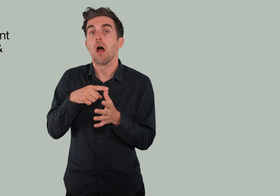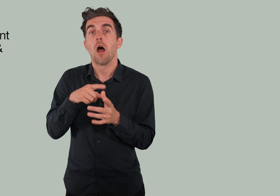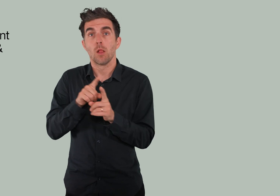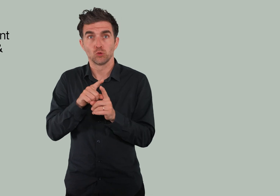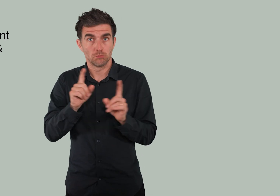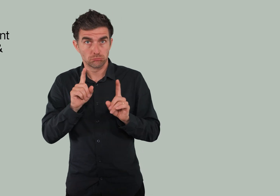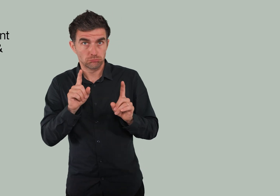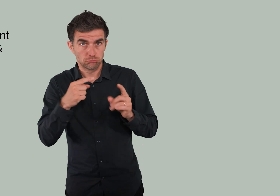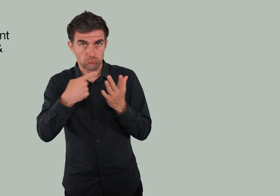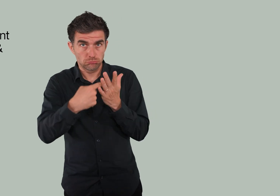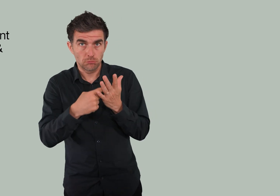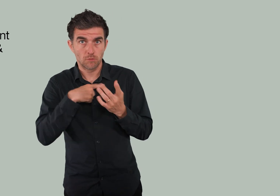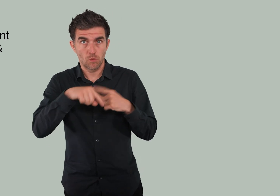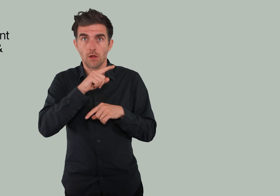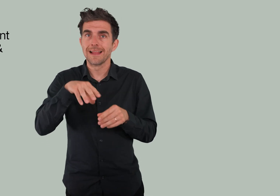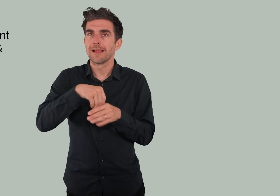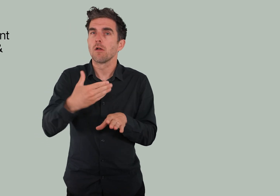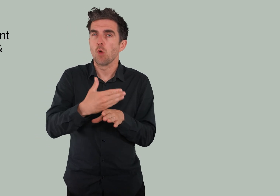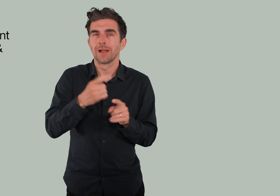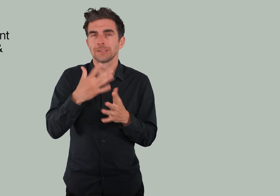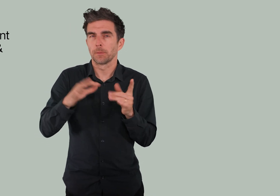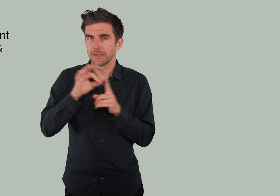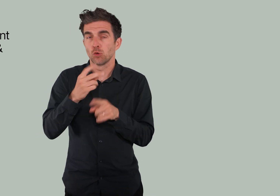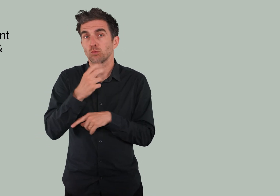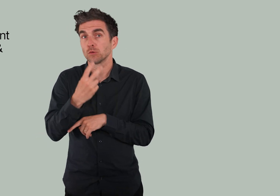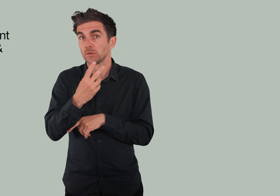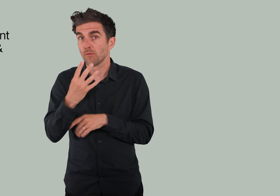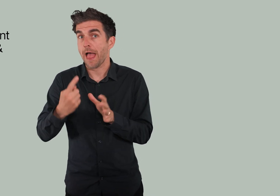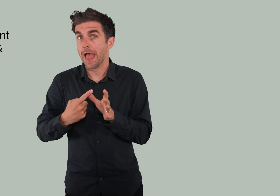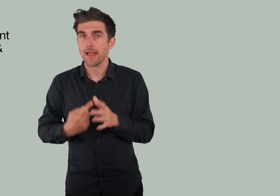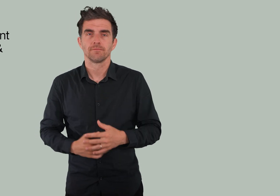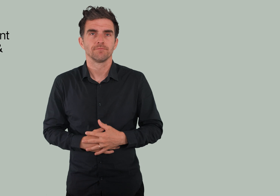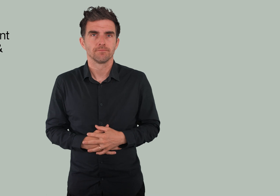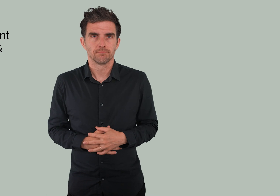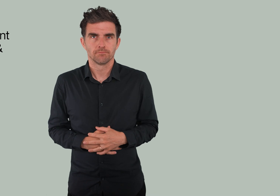and about entitlement for customers who are in work (DWP, 2024a).